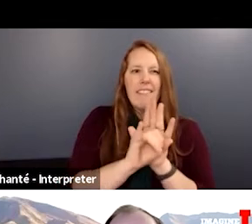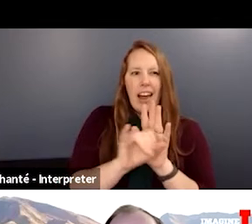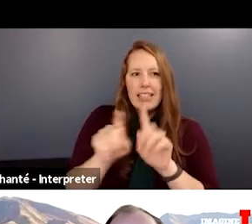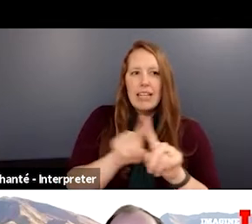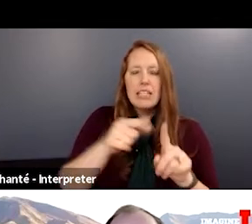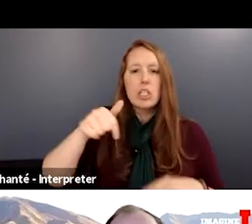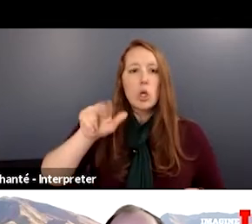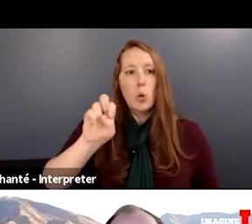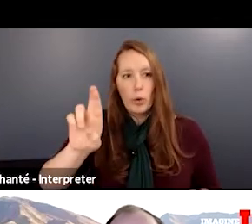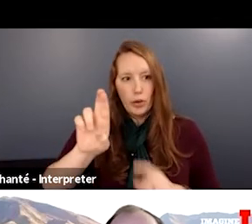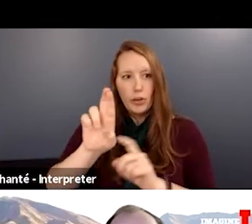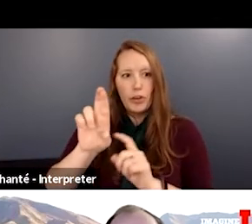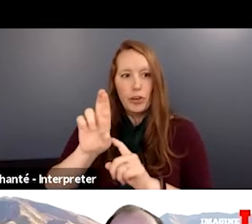mentally ill, and disabled.